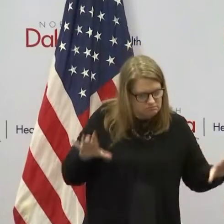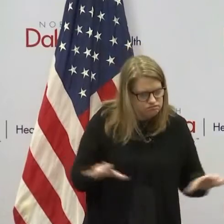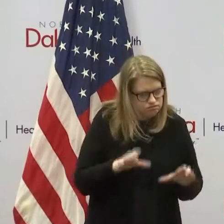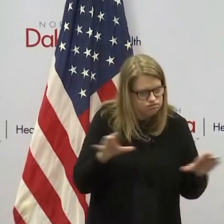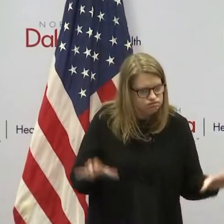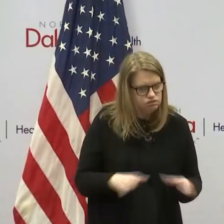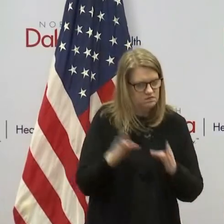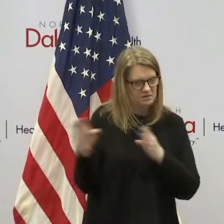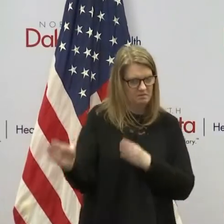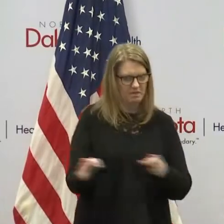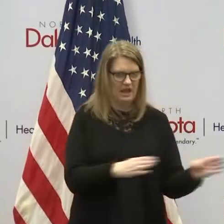GENERAL NORMAN?